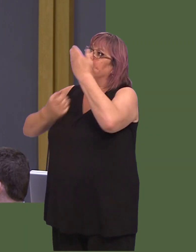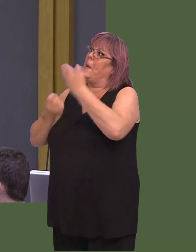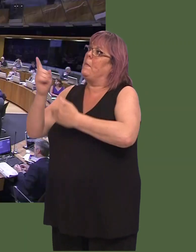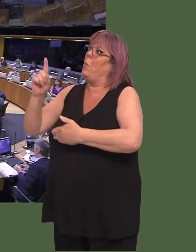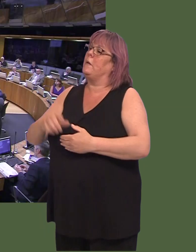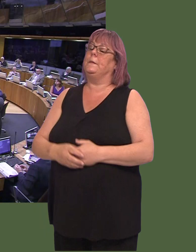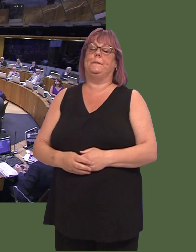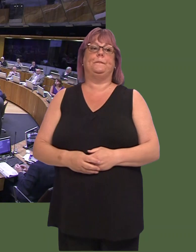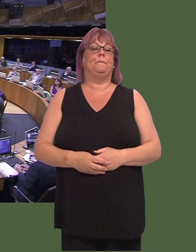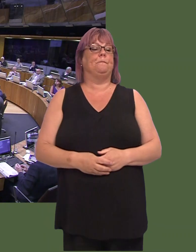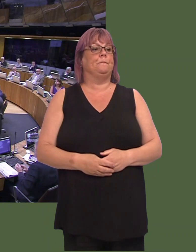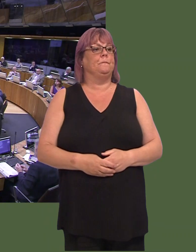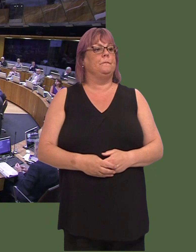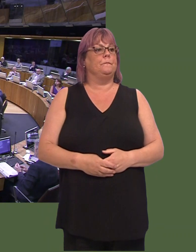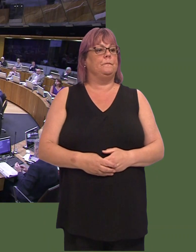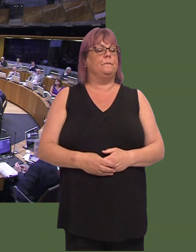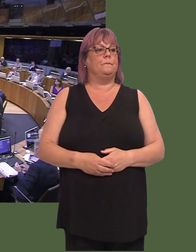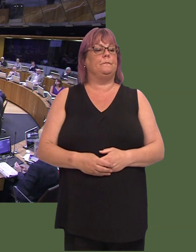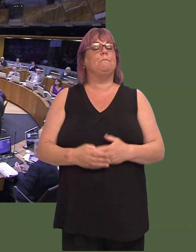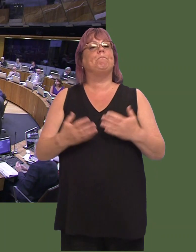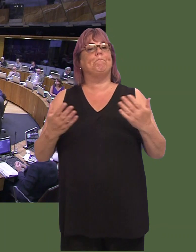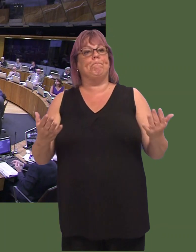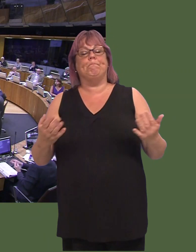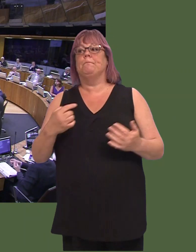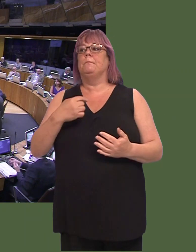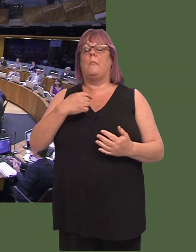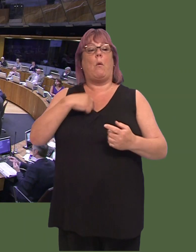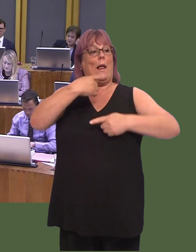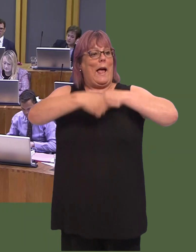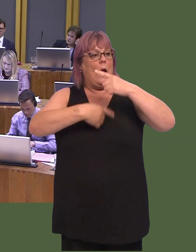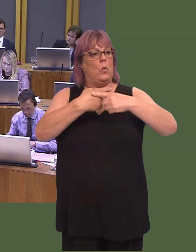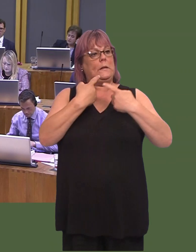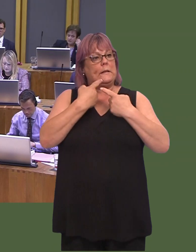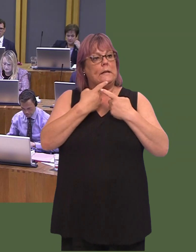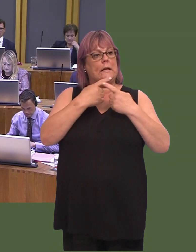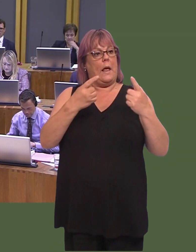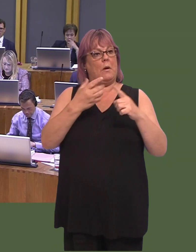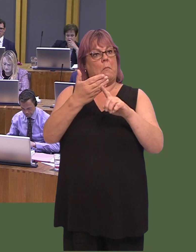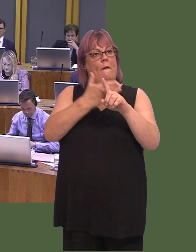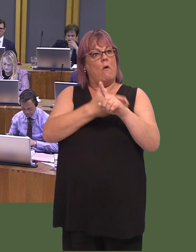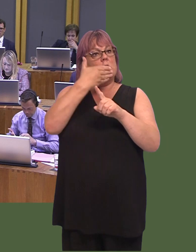OAQ52473 Carwyn Jones AM: Byddaf yn gwneud fy natganiad blynyddol am y rhaglen ddeddfwriaethol cyn toriad yr haf.